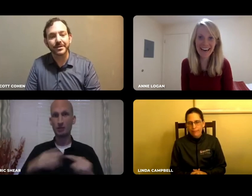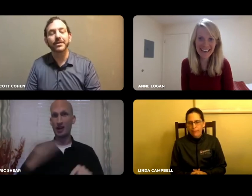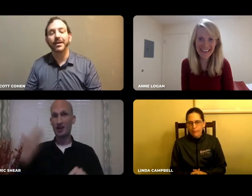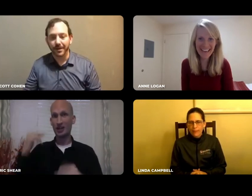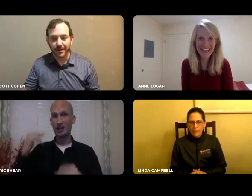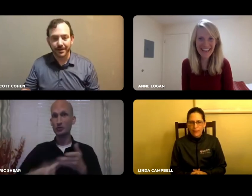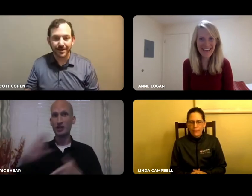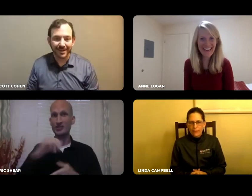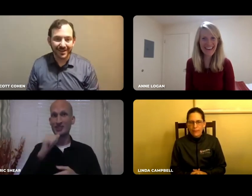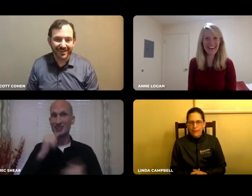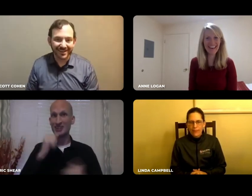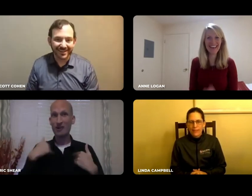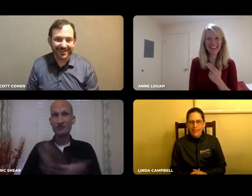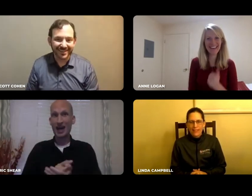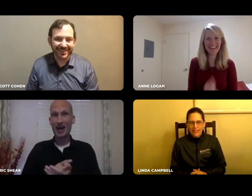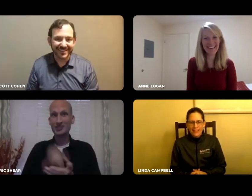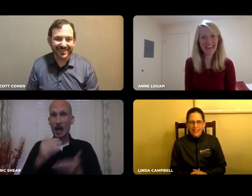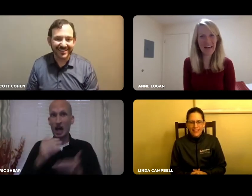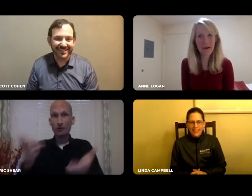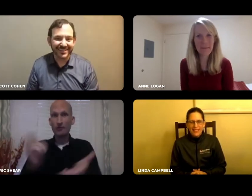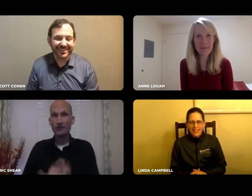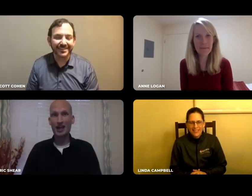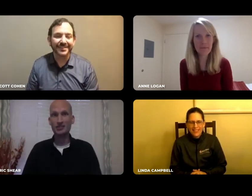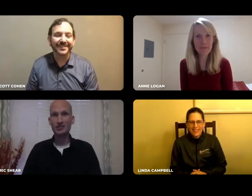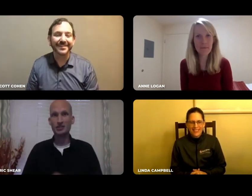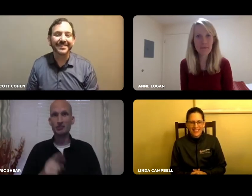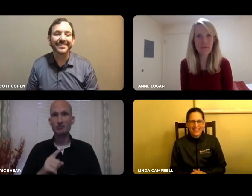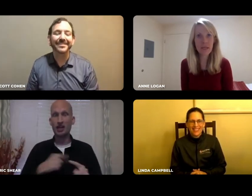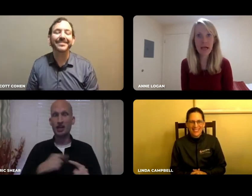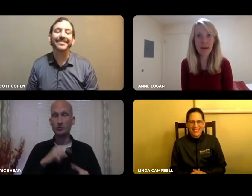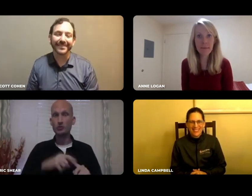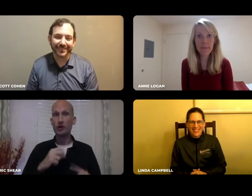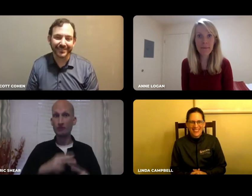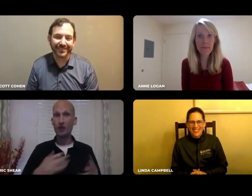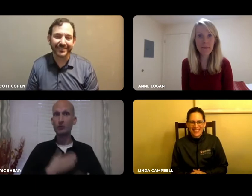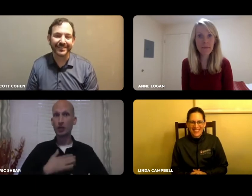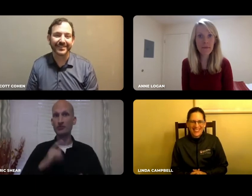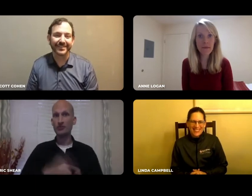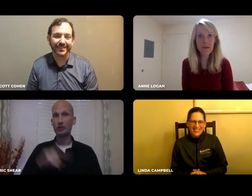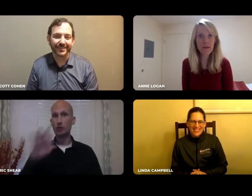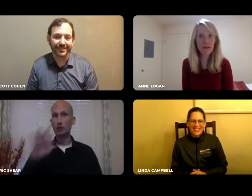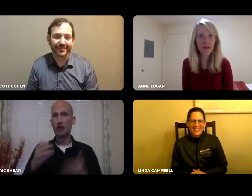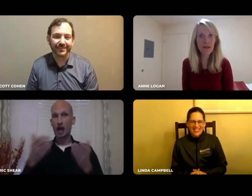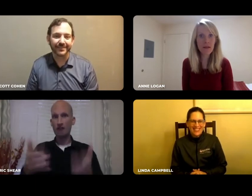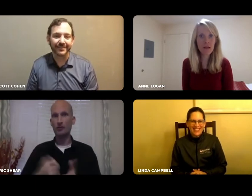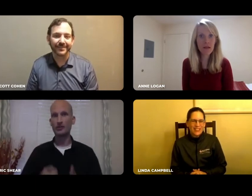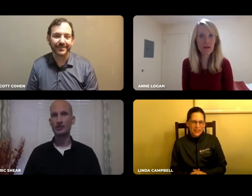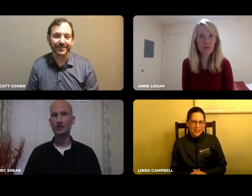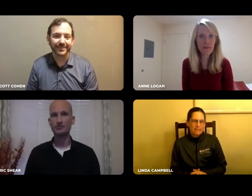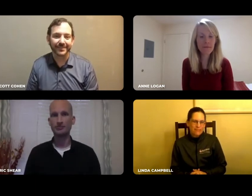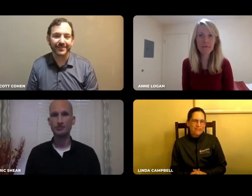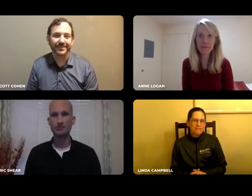My last school didn't offer that. I'm glad University of Florida does.